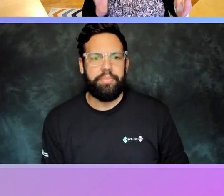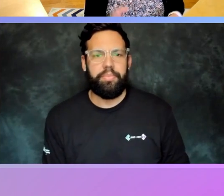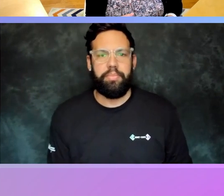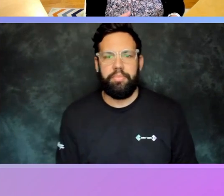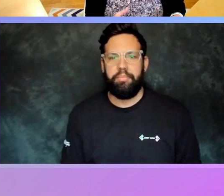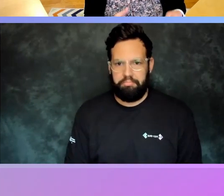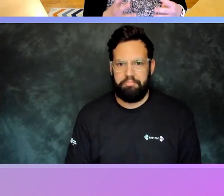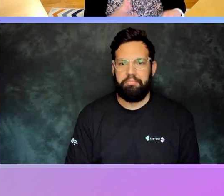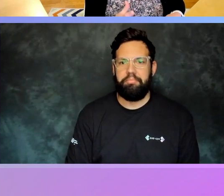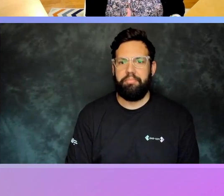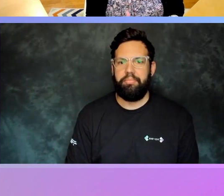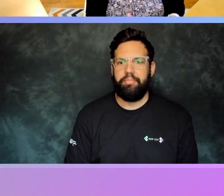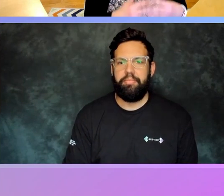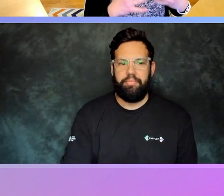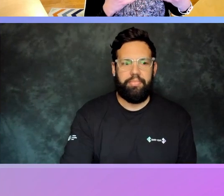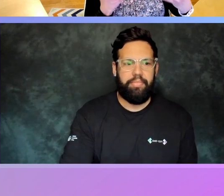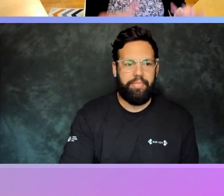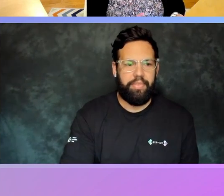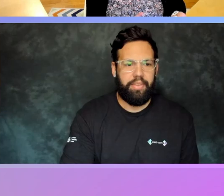that's called that contrast grid, lets you enter things